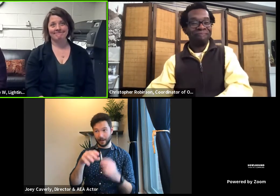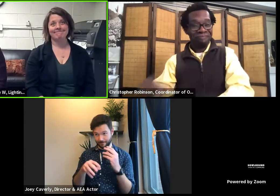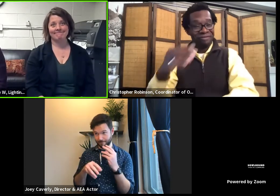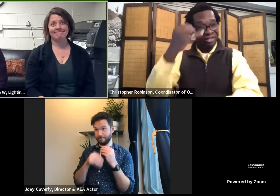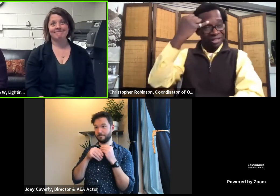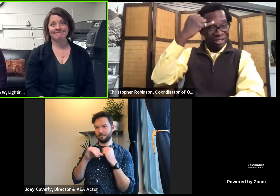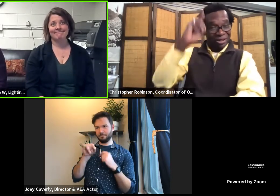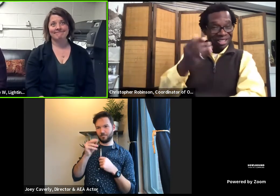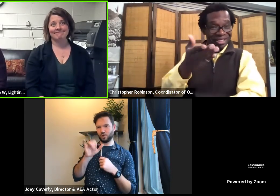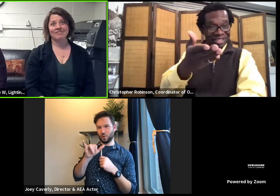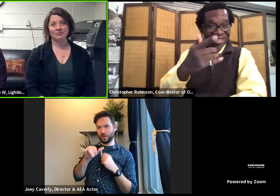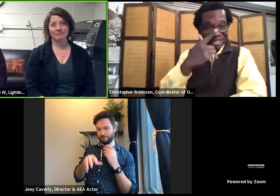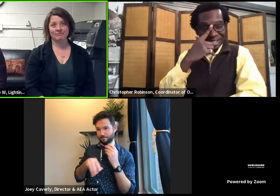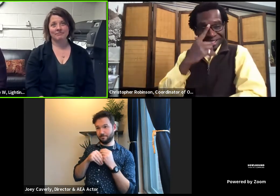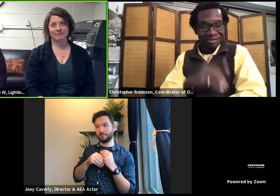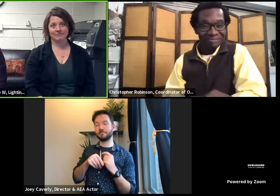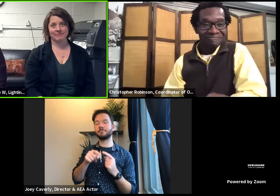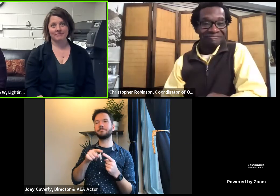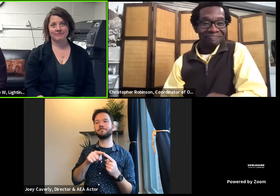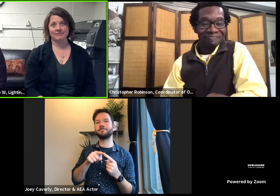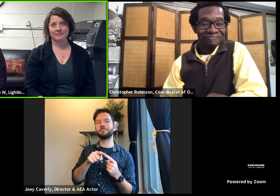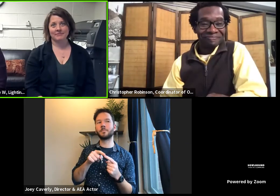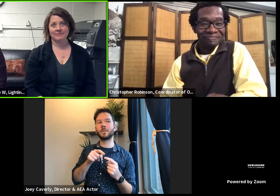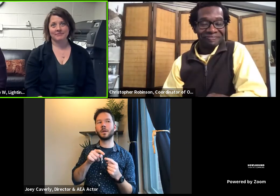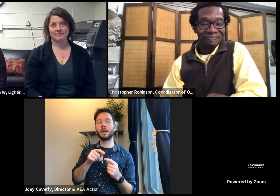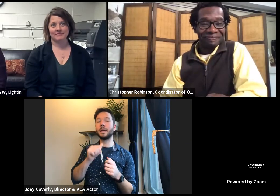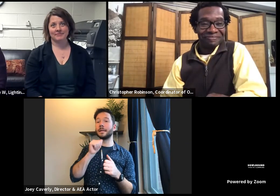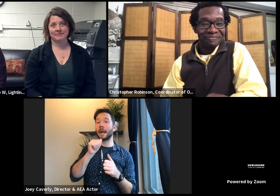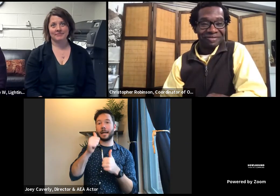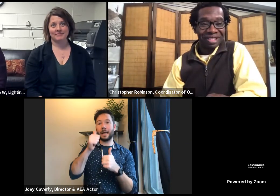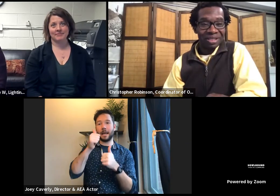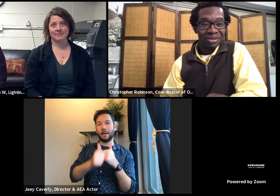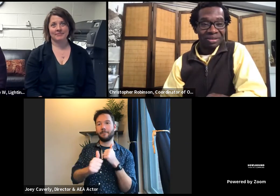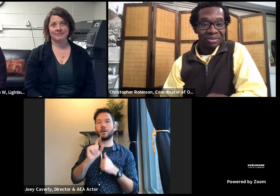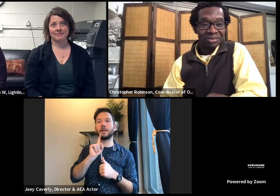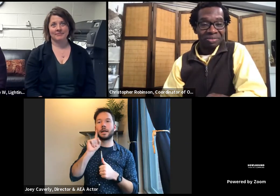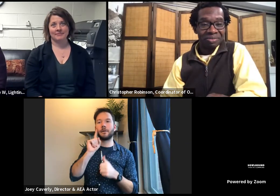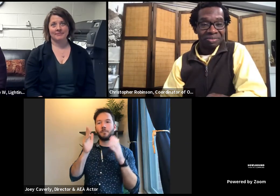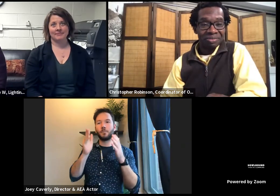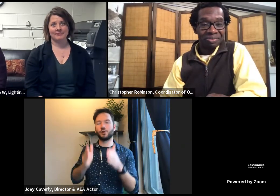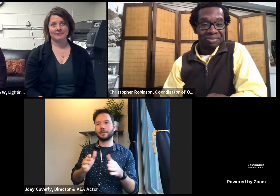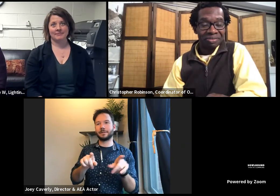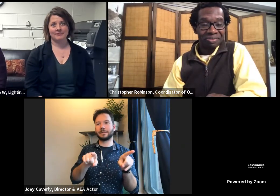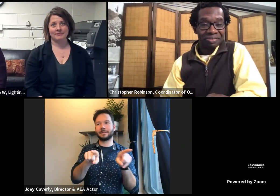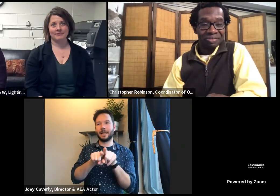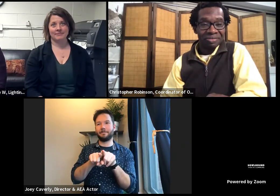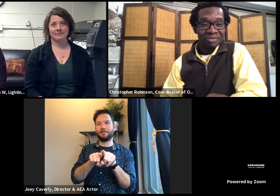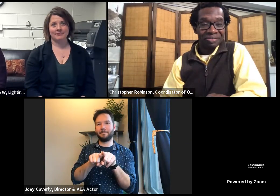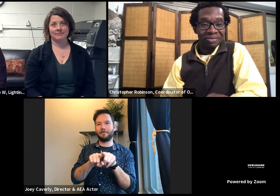oh, we just wasted all that money because it doesn't work. Joey. This is Joey. Just to tack on something else,